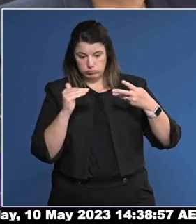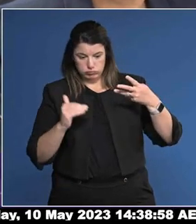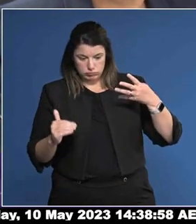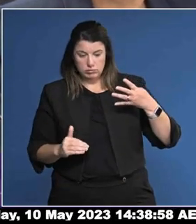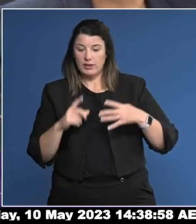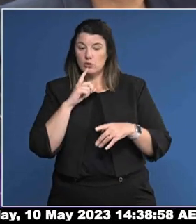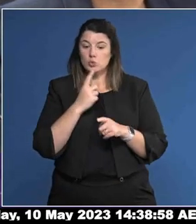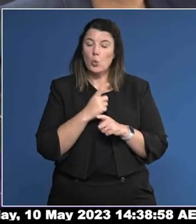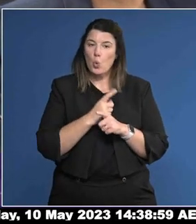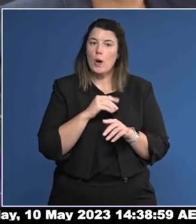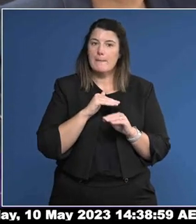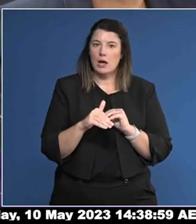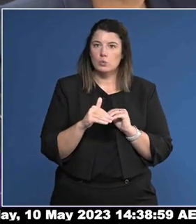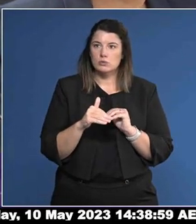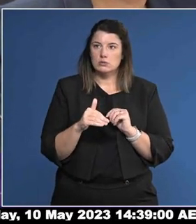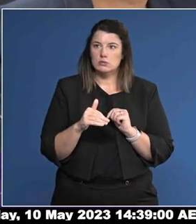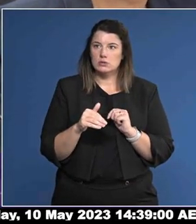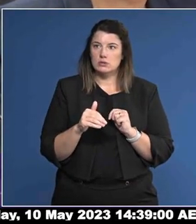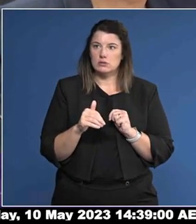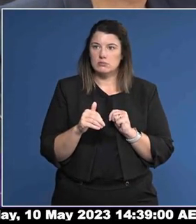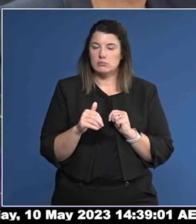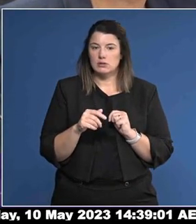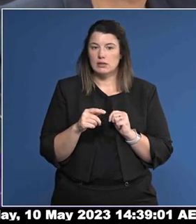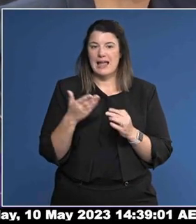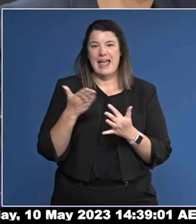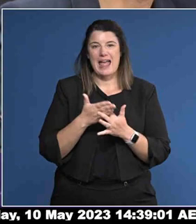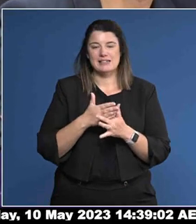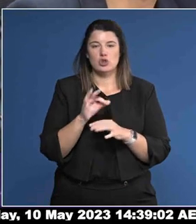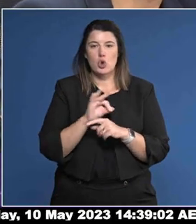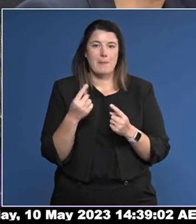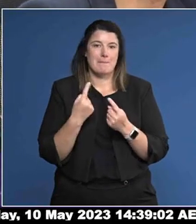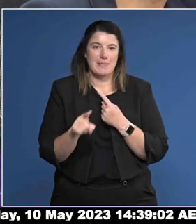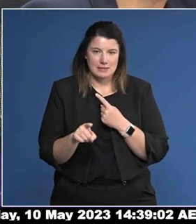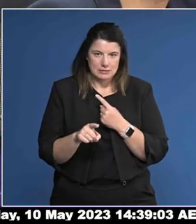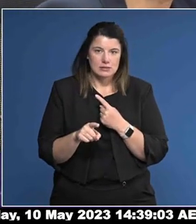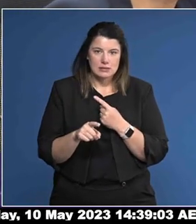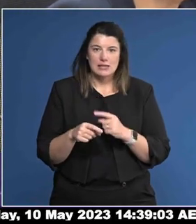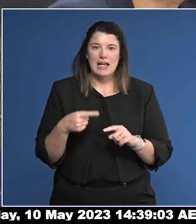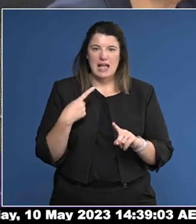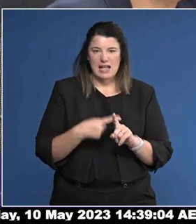that status of access not been met at different parts of the reports, the database.